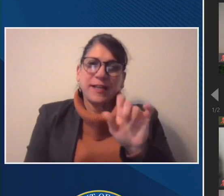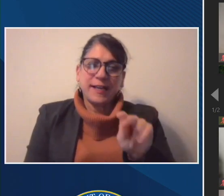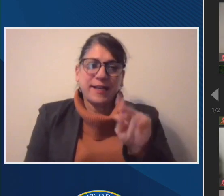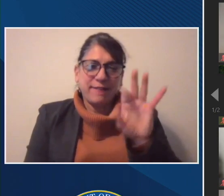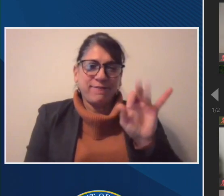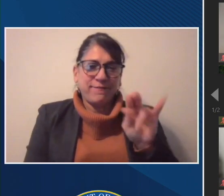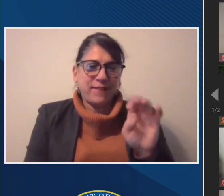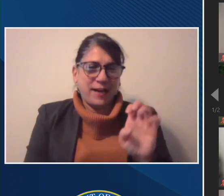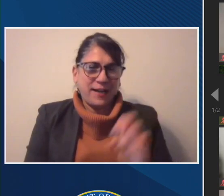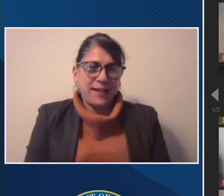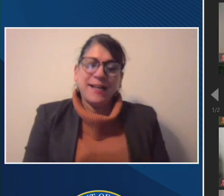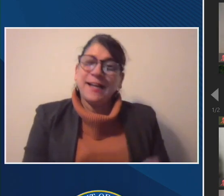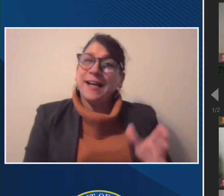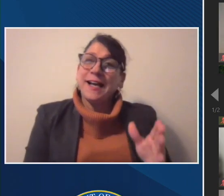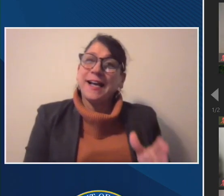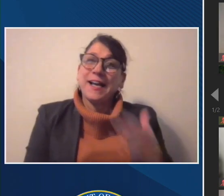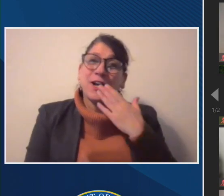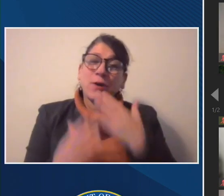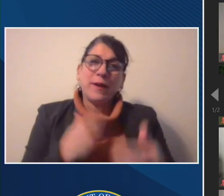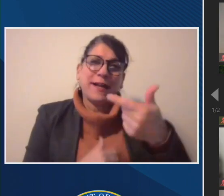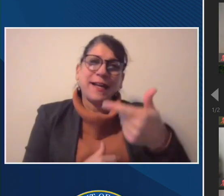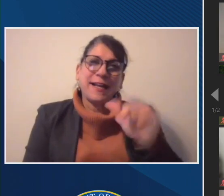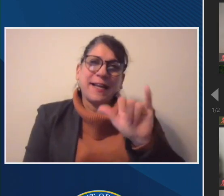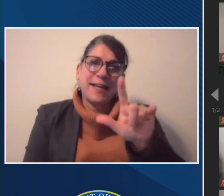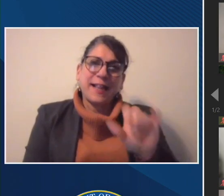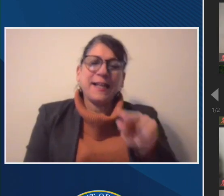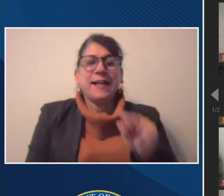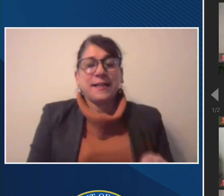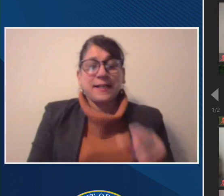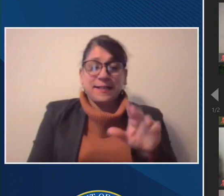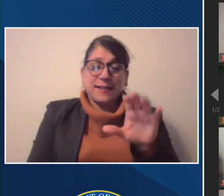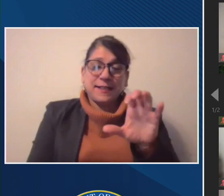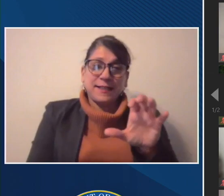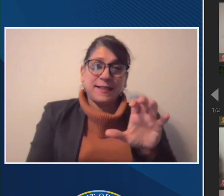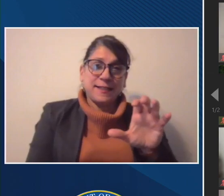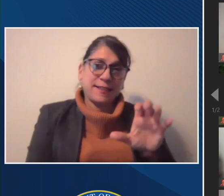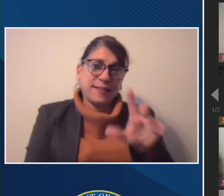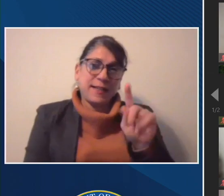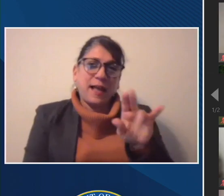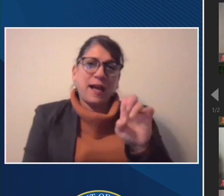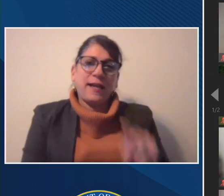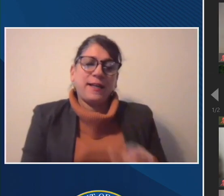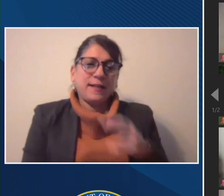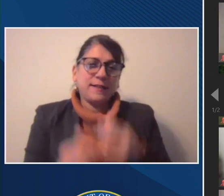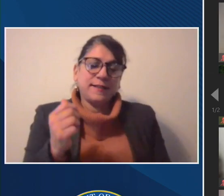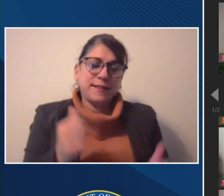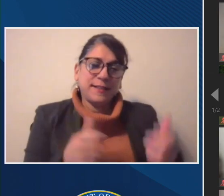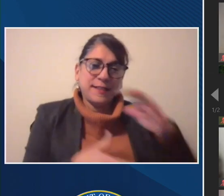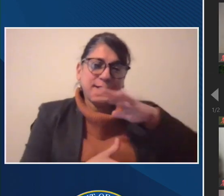Good morning, everybody. Jillian Klein, senior vice president of Government and regulatory affairs at Strategic Education Incorporated, which is